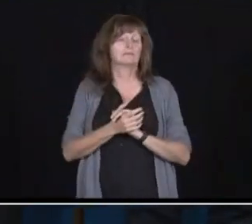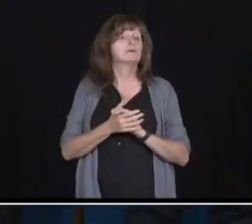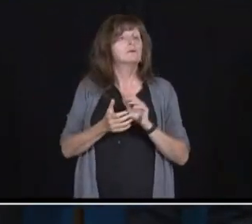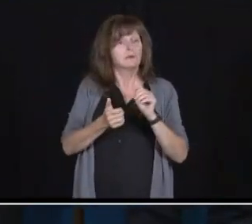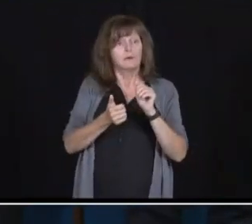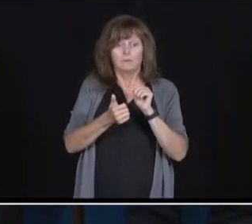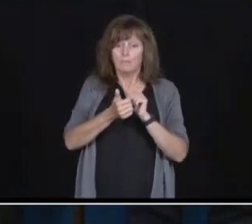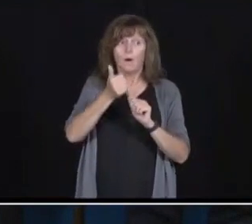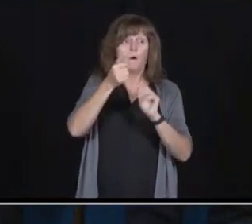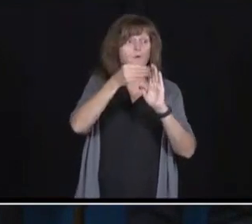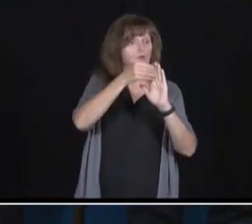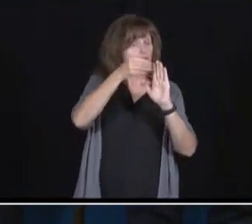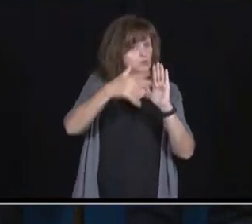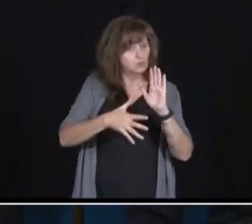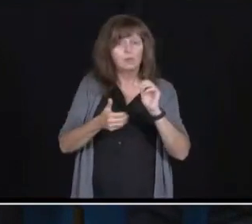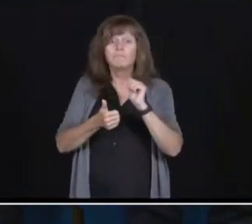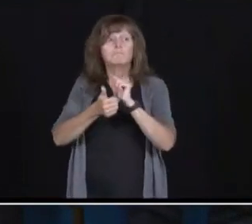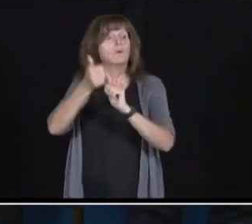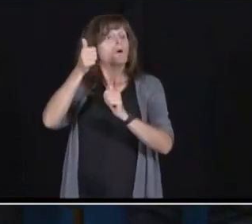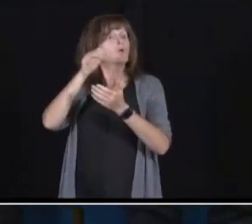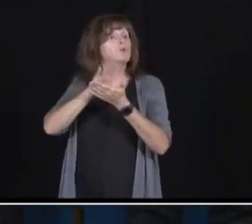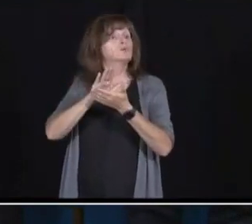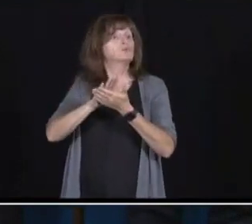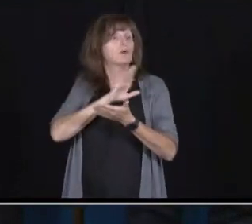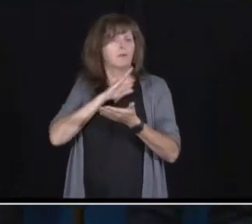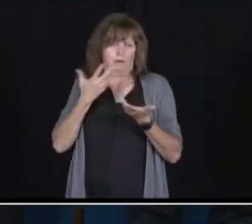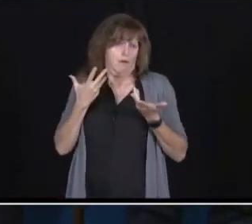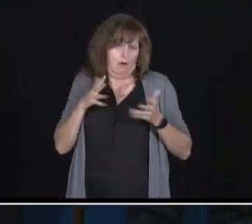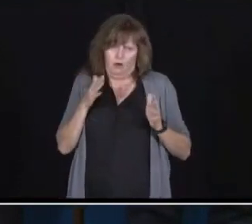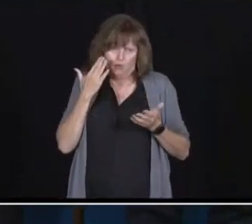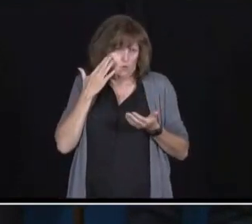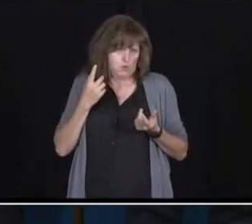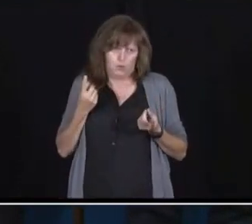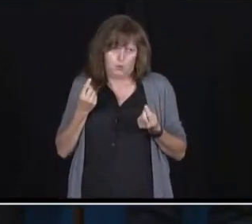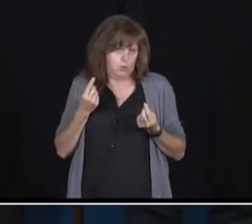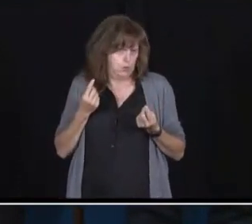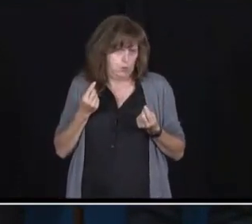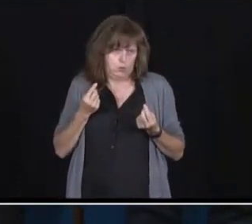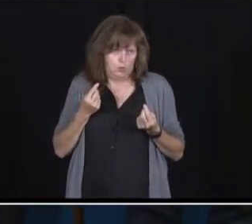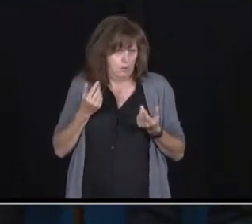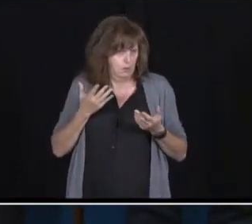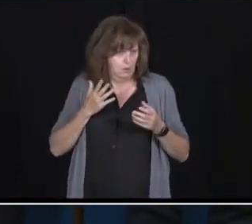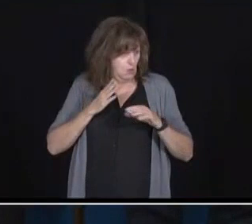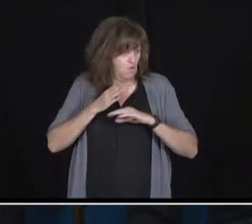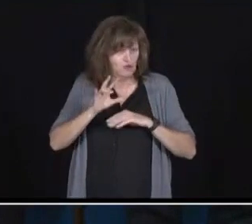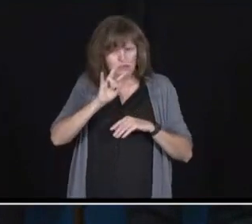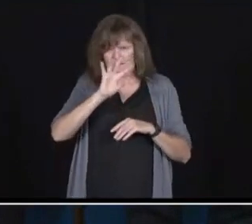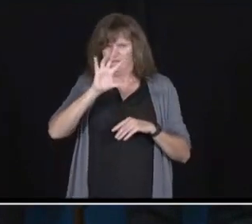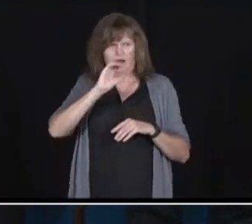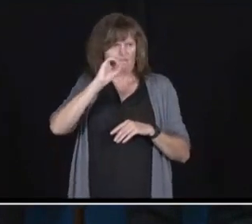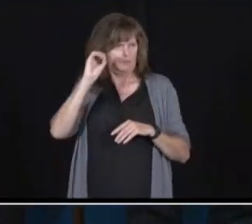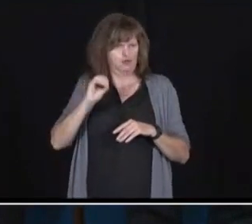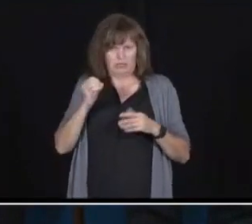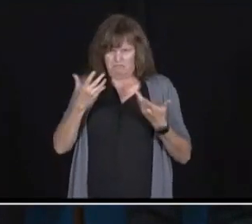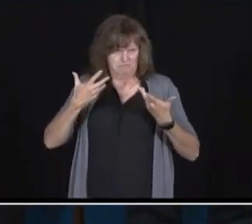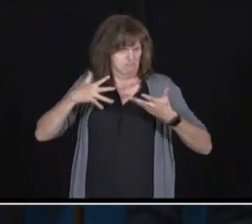The overwhelming majority of students in Ontario and the majority of school boards have landed plans well north of 75 to 80%